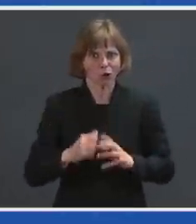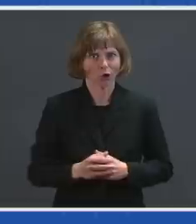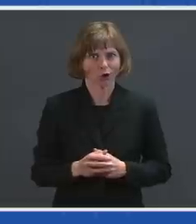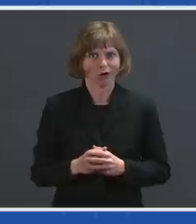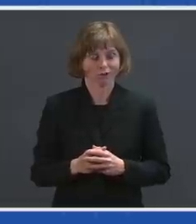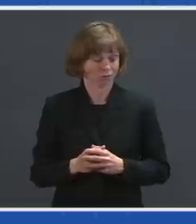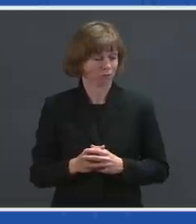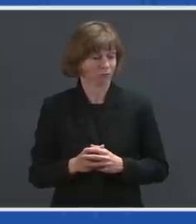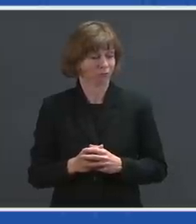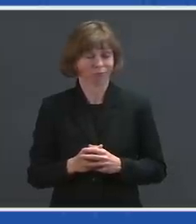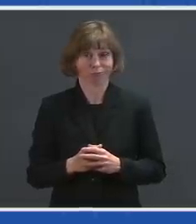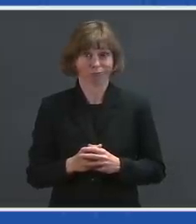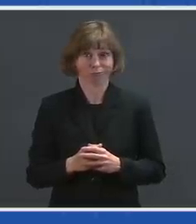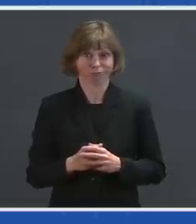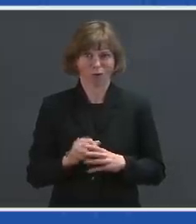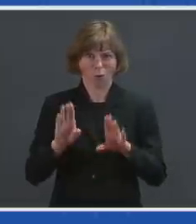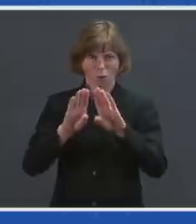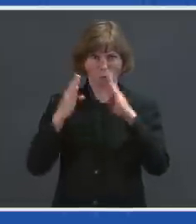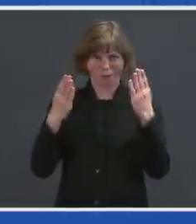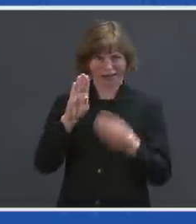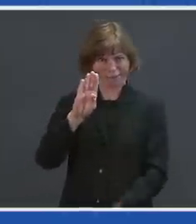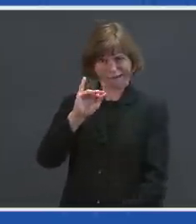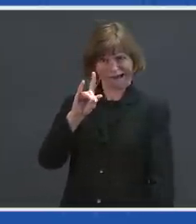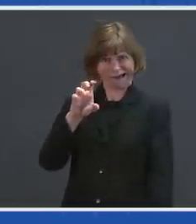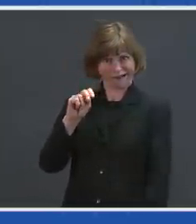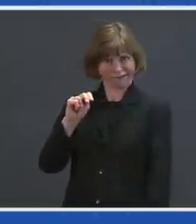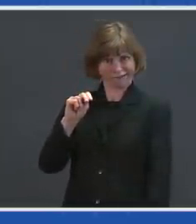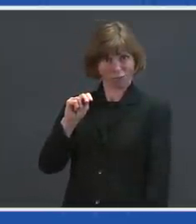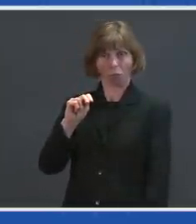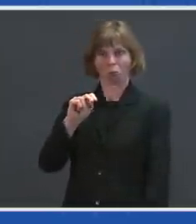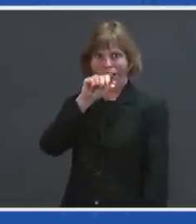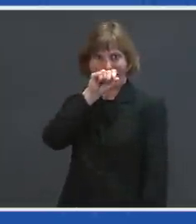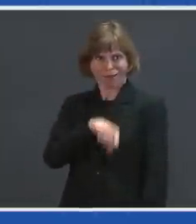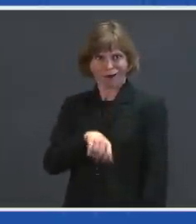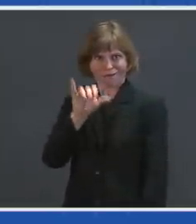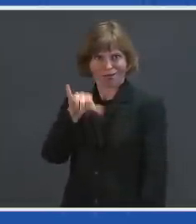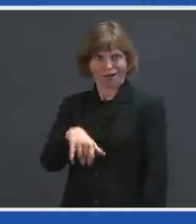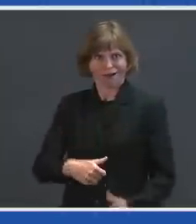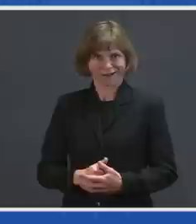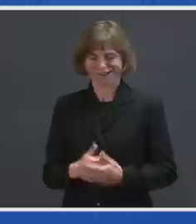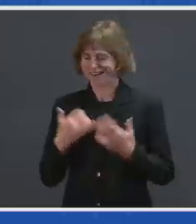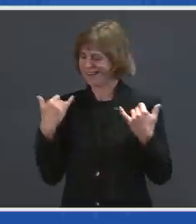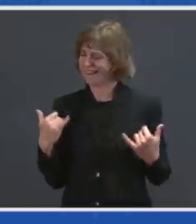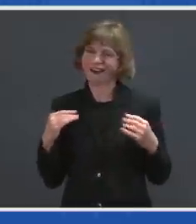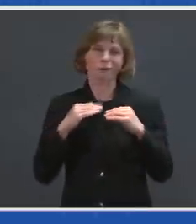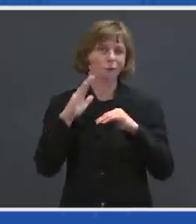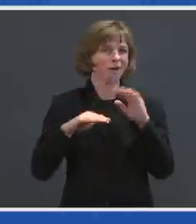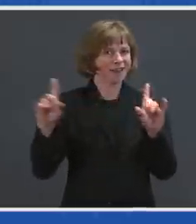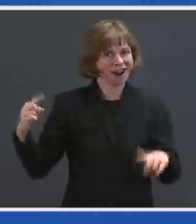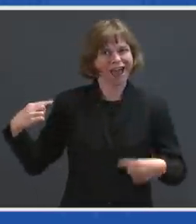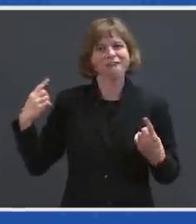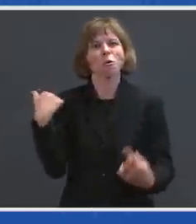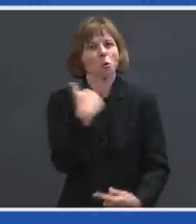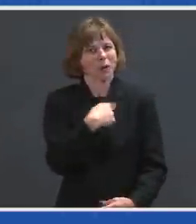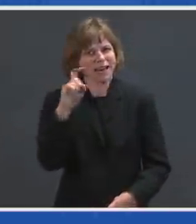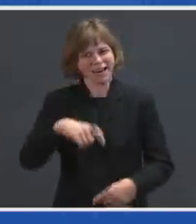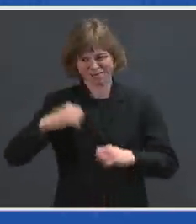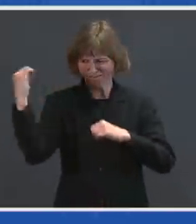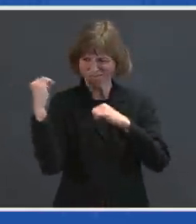Open Biden. I love it. Now, more than ever, we need a battle tested overlooking leader